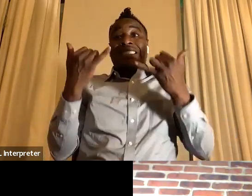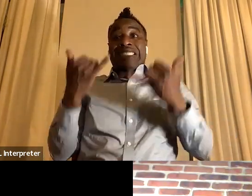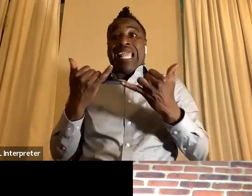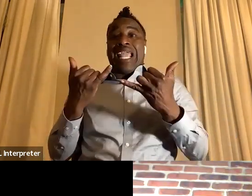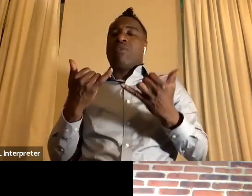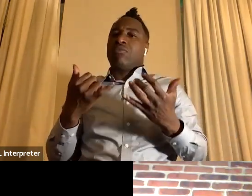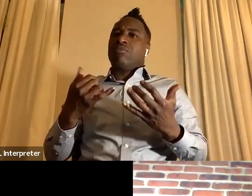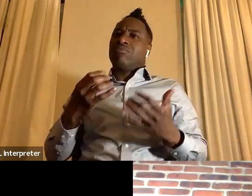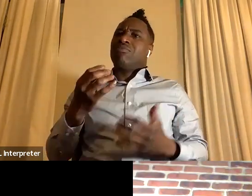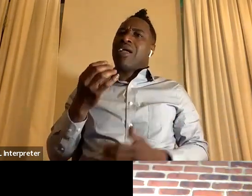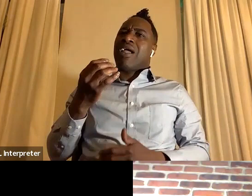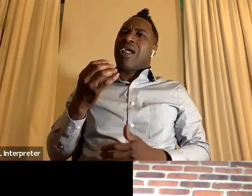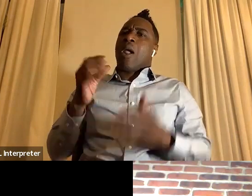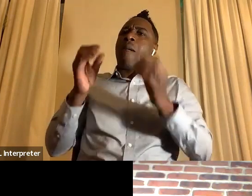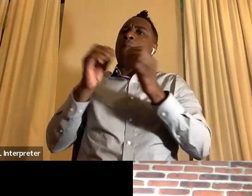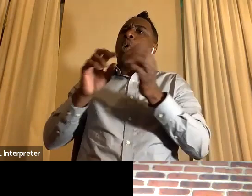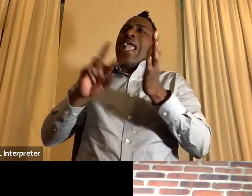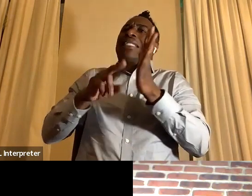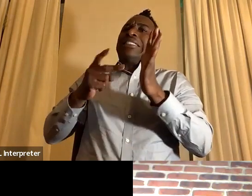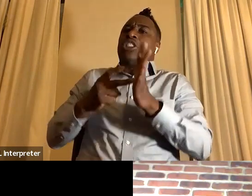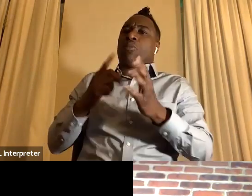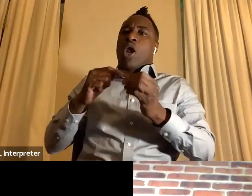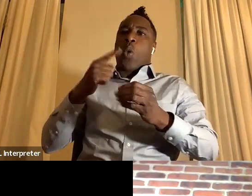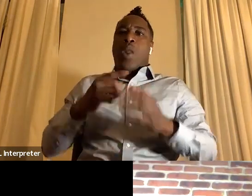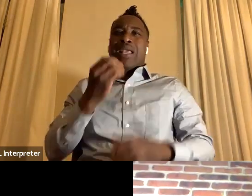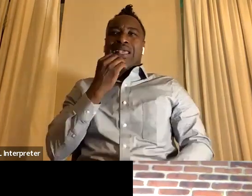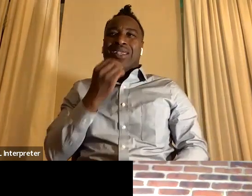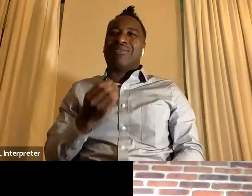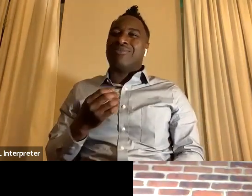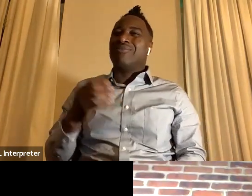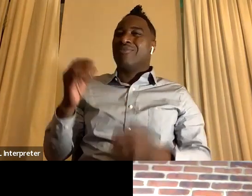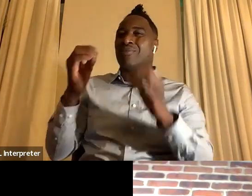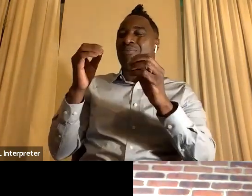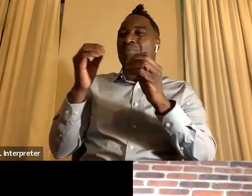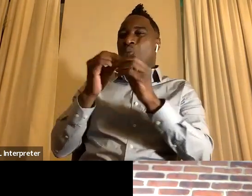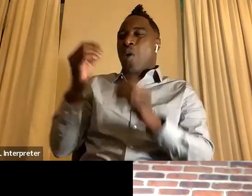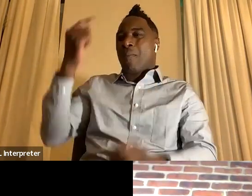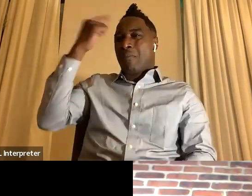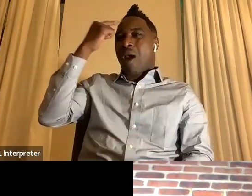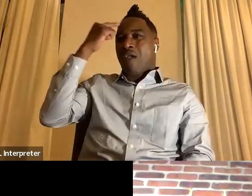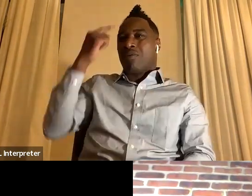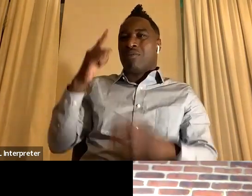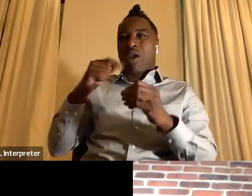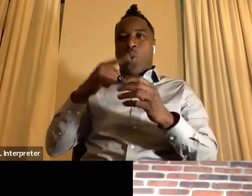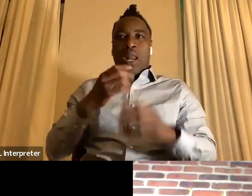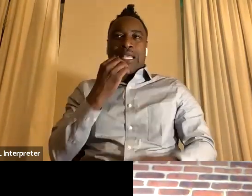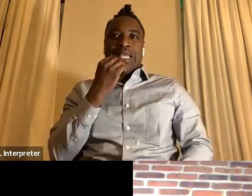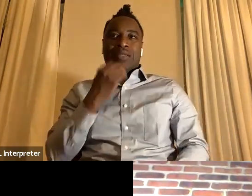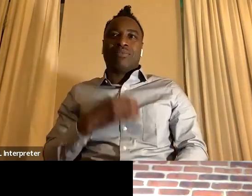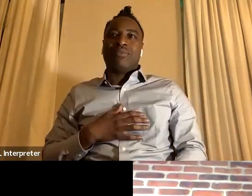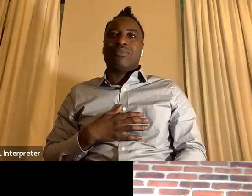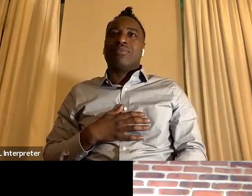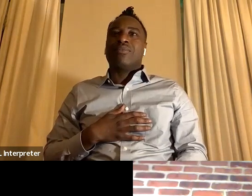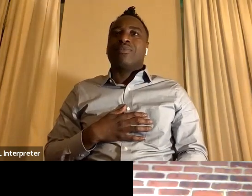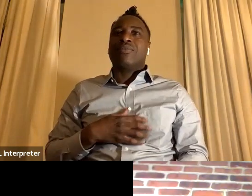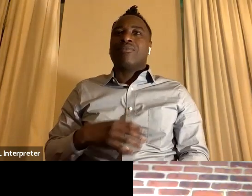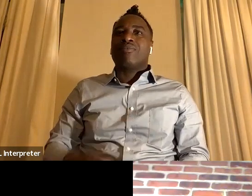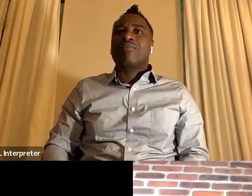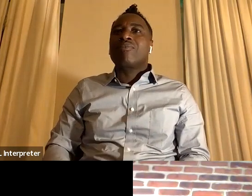about what I eat now and just more mindful. Yeah, I'd say the same about being more like mindful and intentional